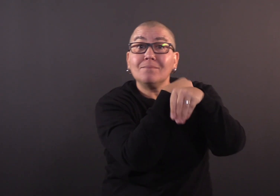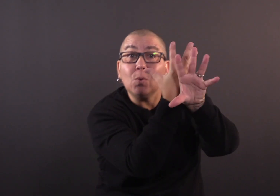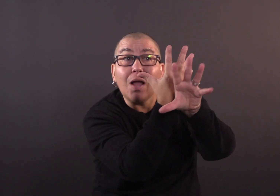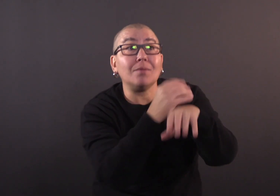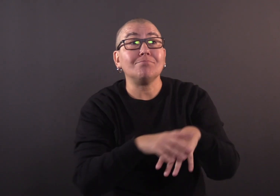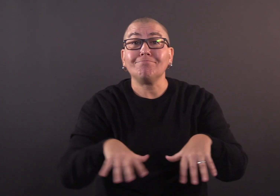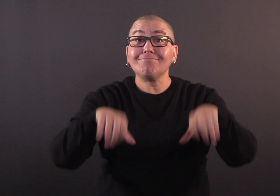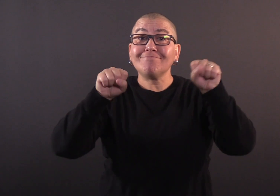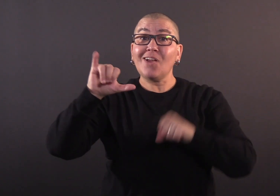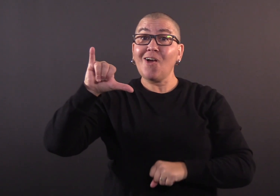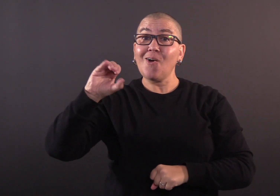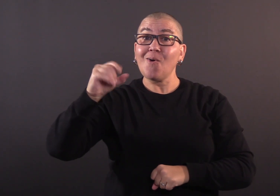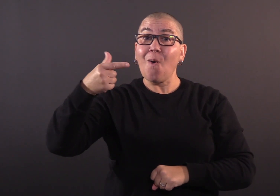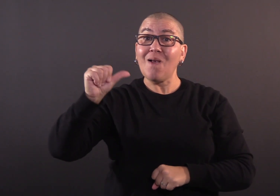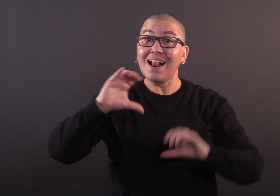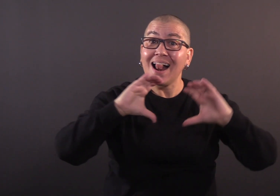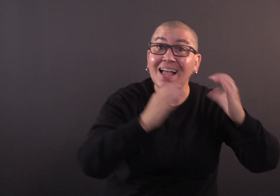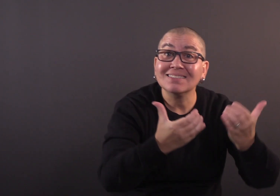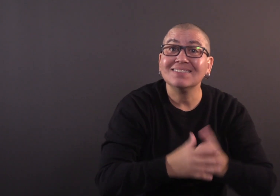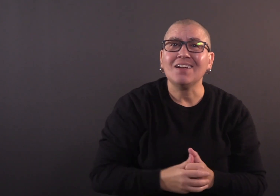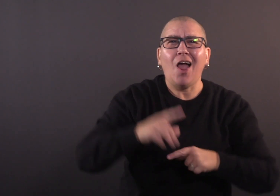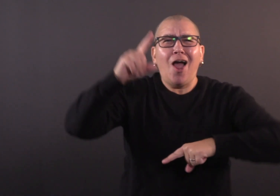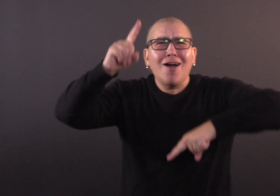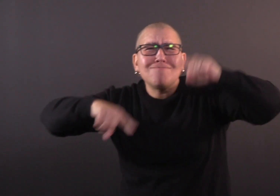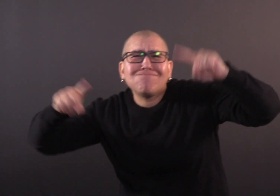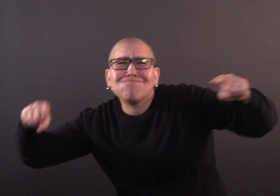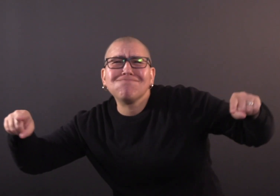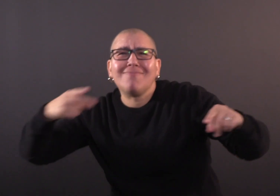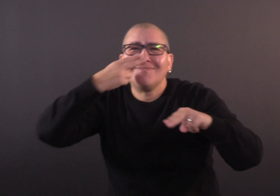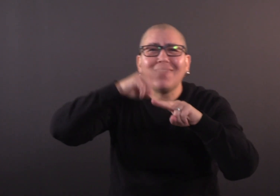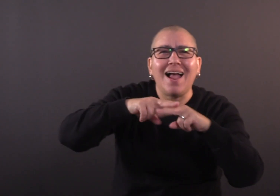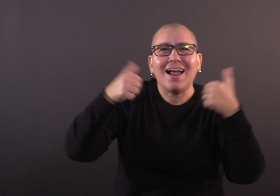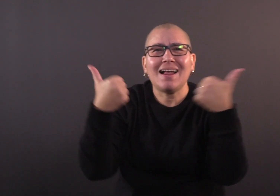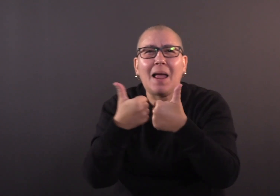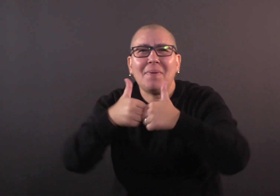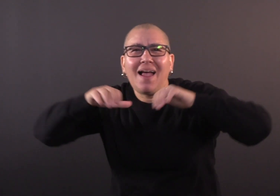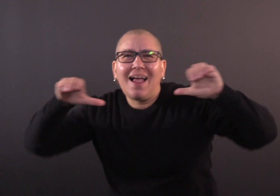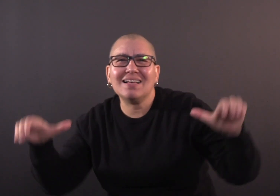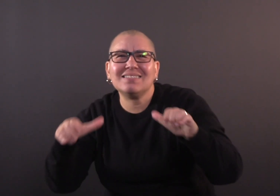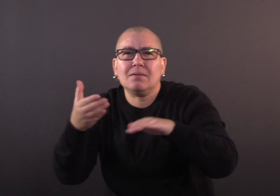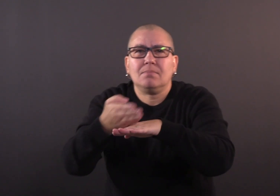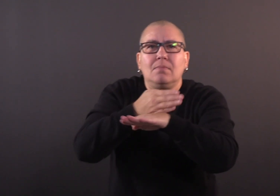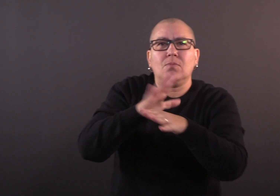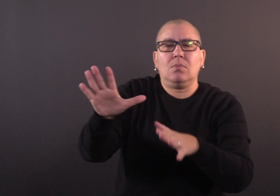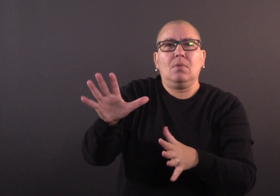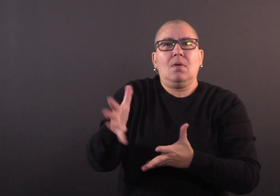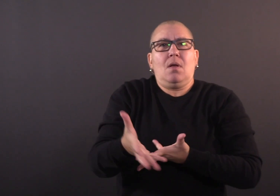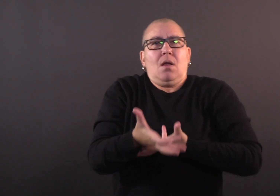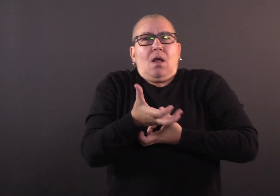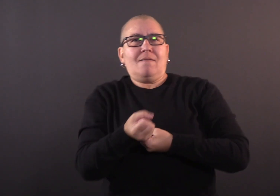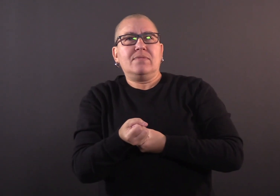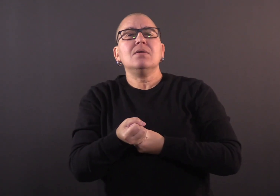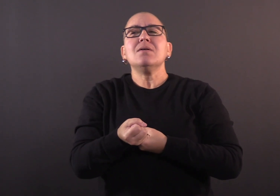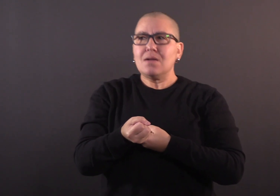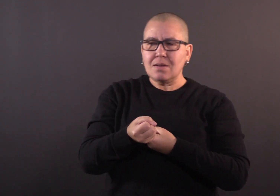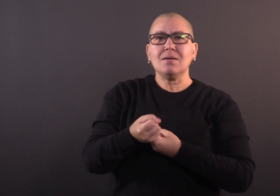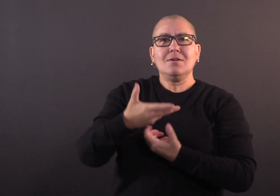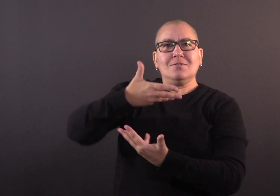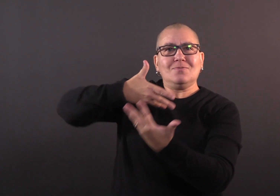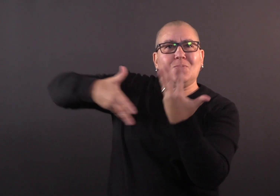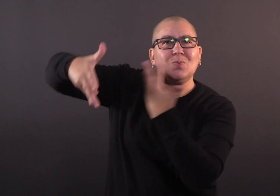hands-on game activities to help them gain confidence in their social comfort zone.